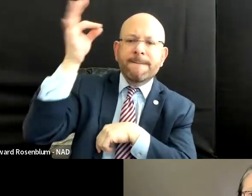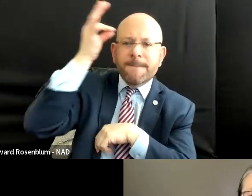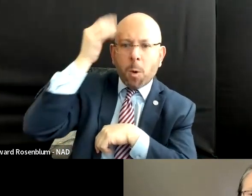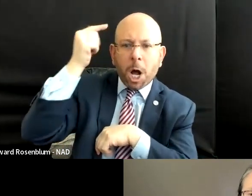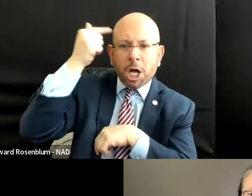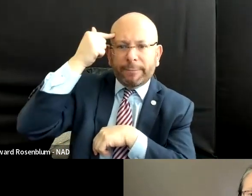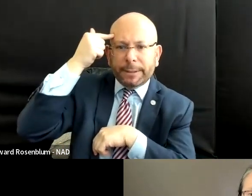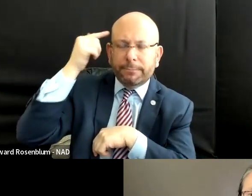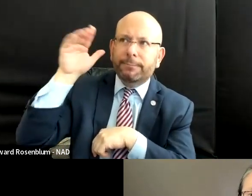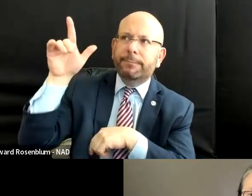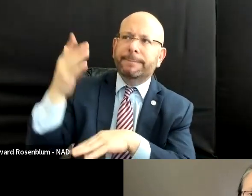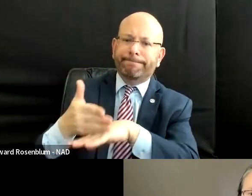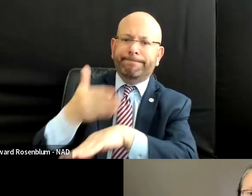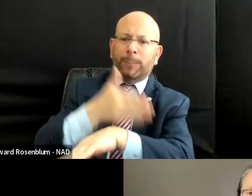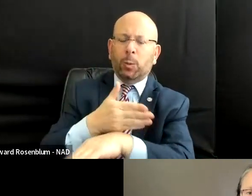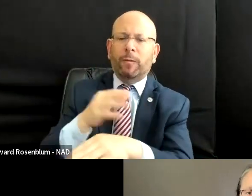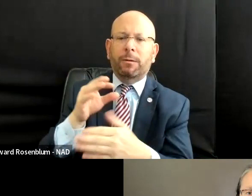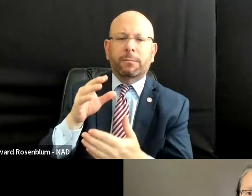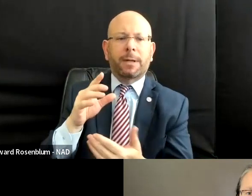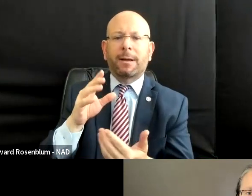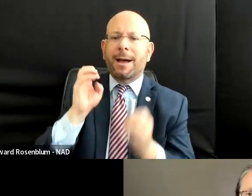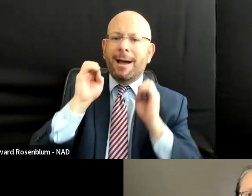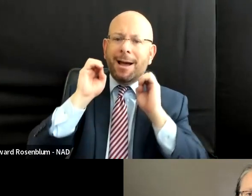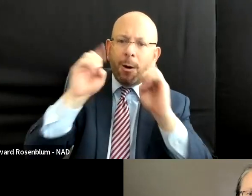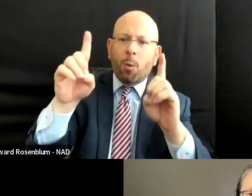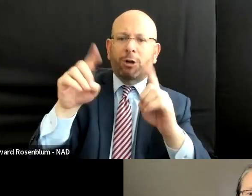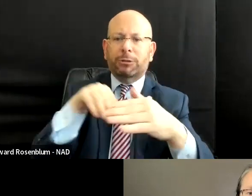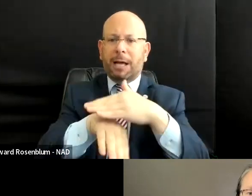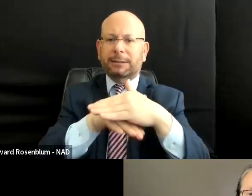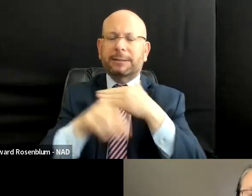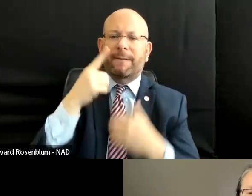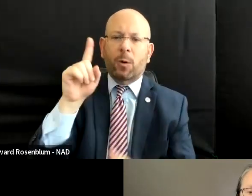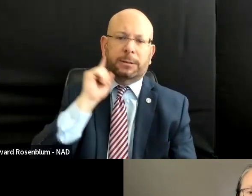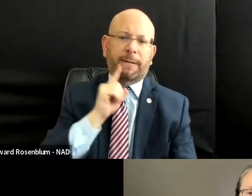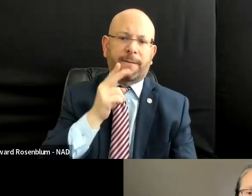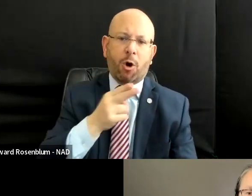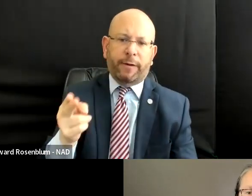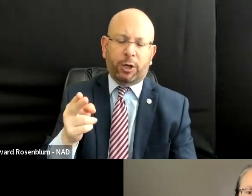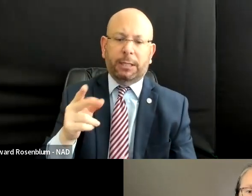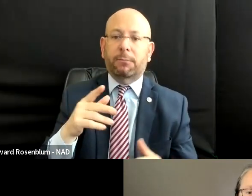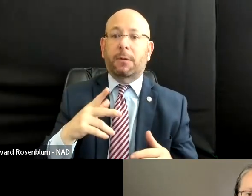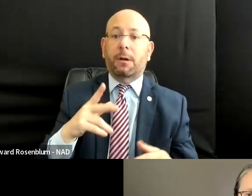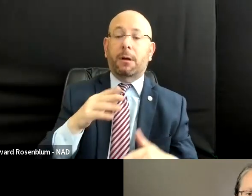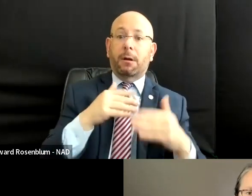a person who focuses completely on education policy and